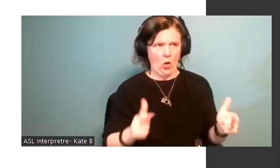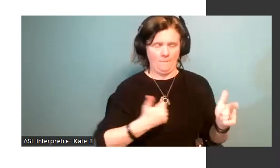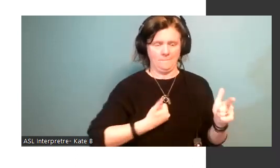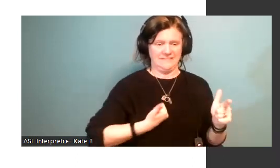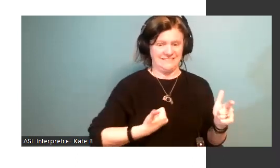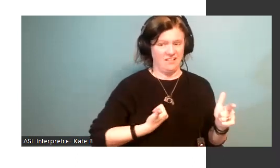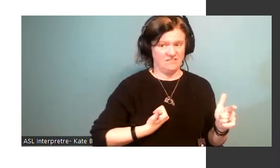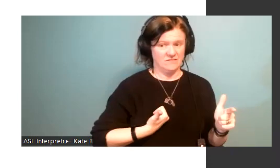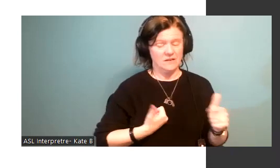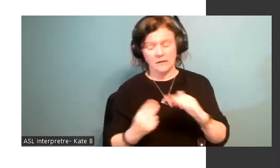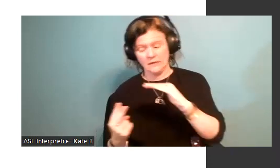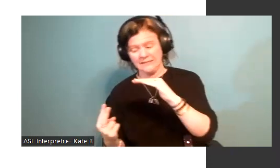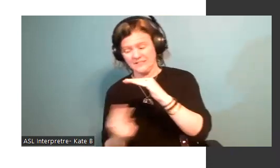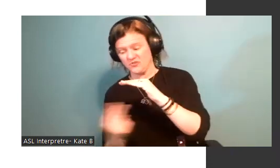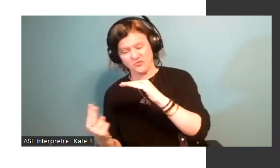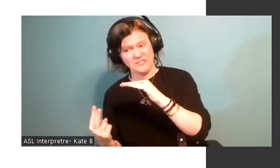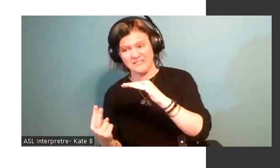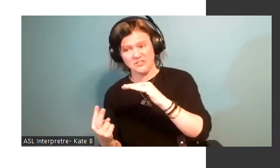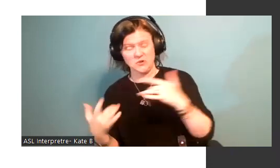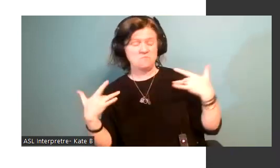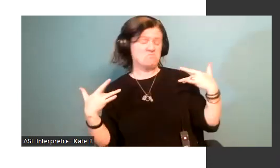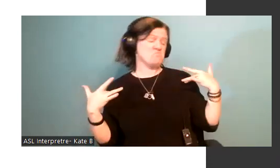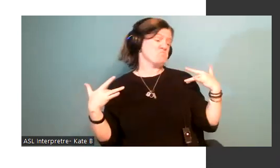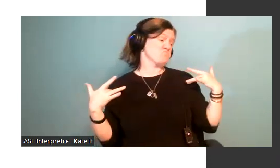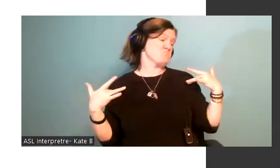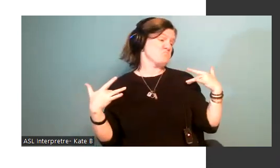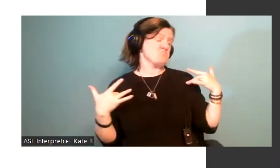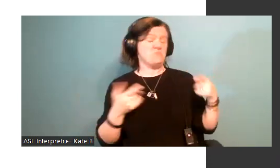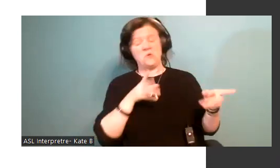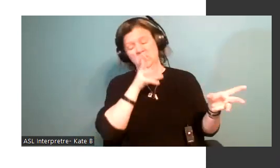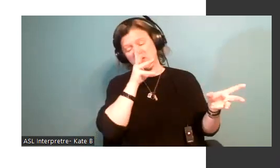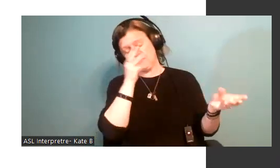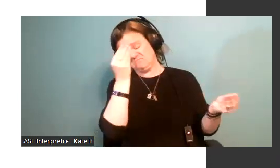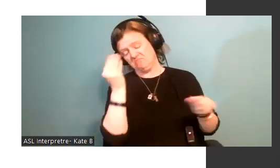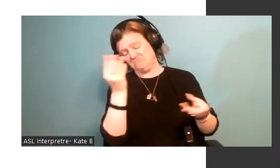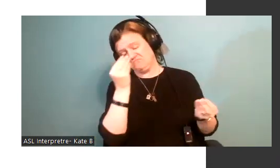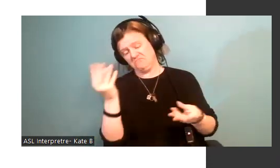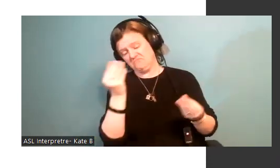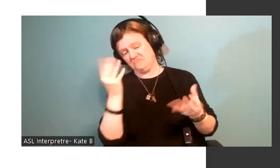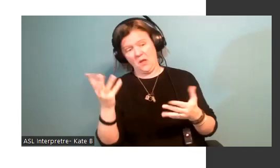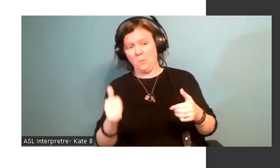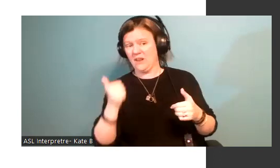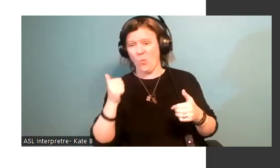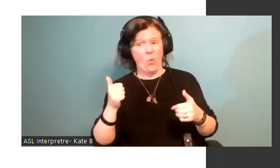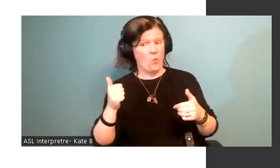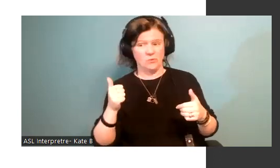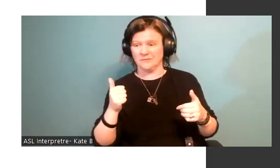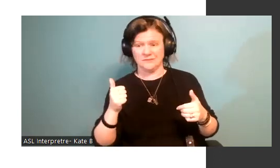cause problems if it is not done well., use sparingly and you know exactly what you're doing and fully prepared to do handle everything. The